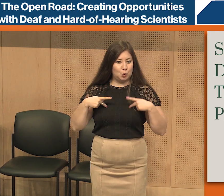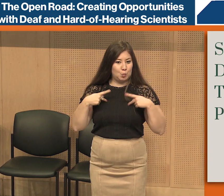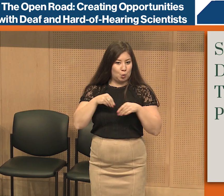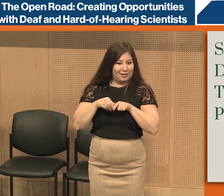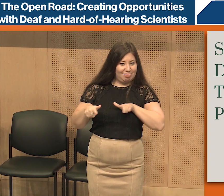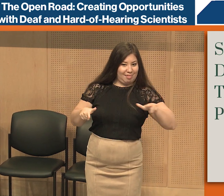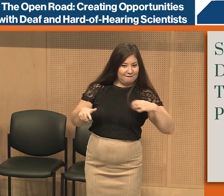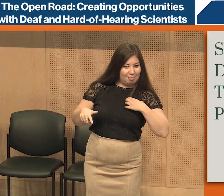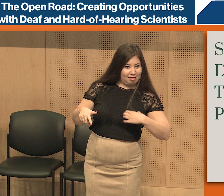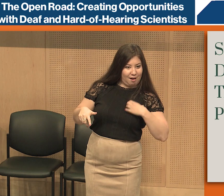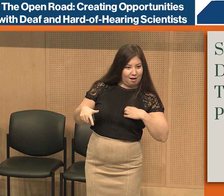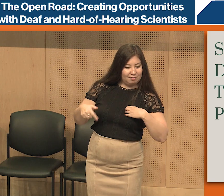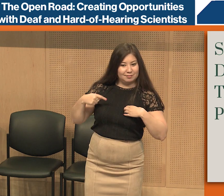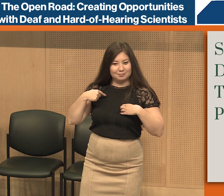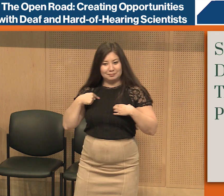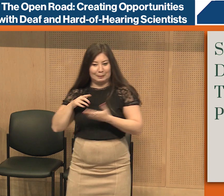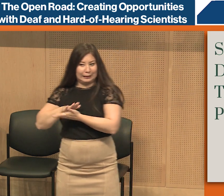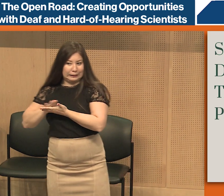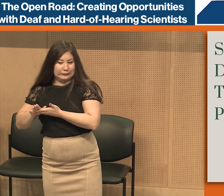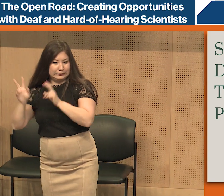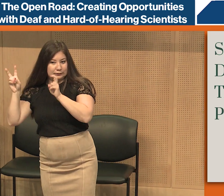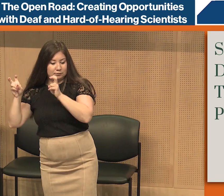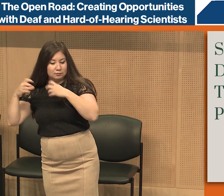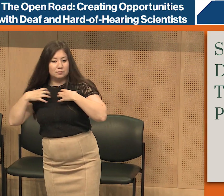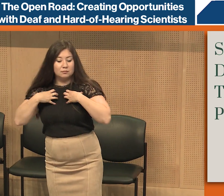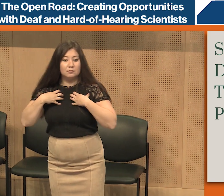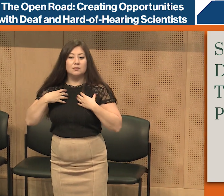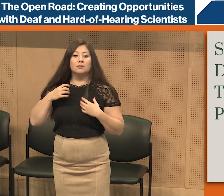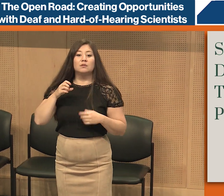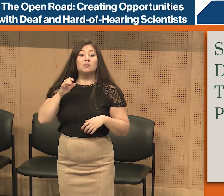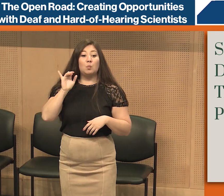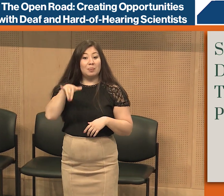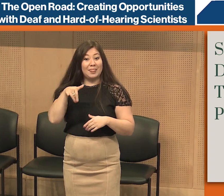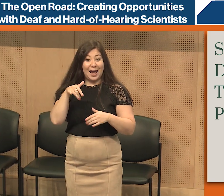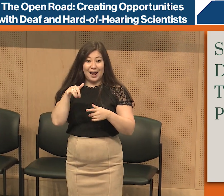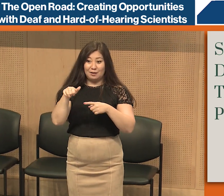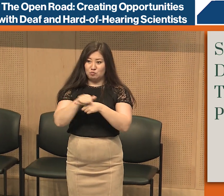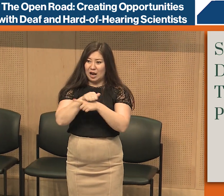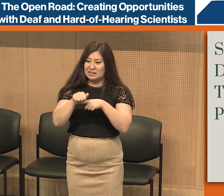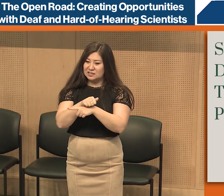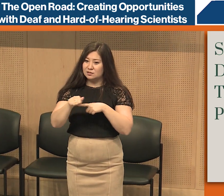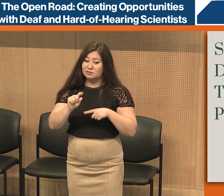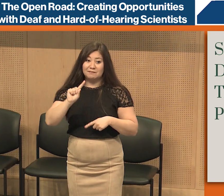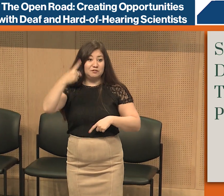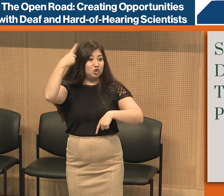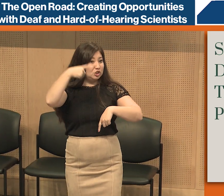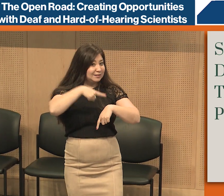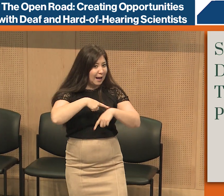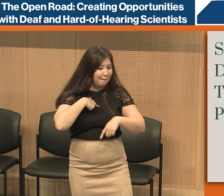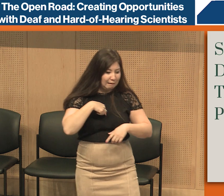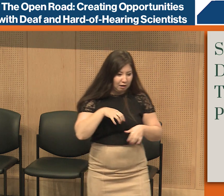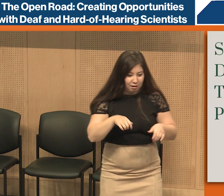and the mouse had to be dissected in a clean way so that I could study the parts,